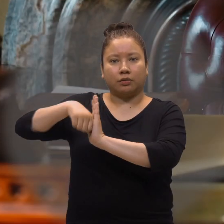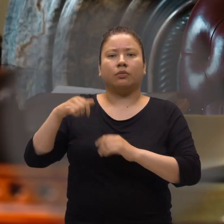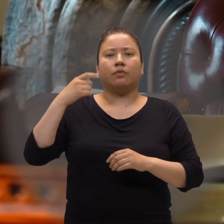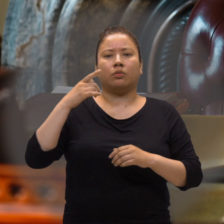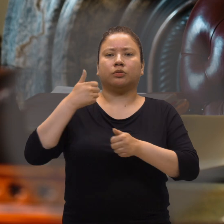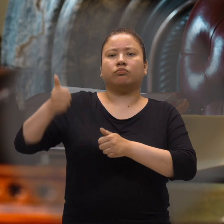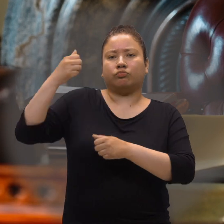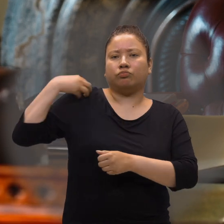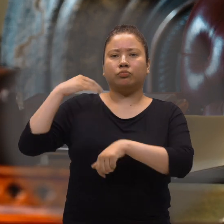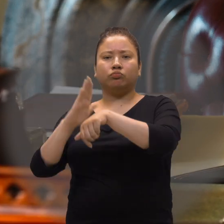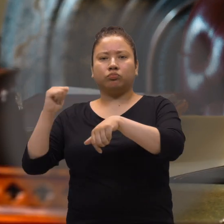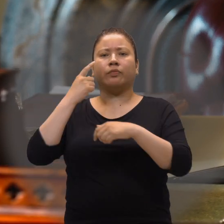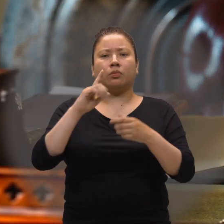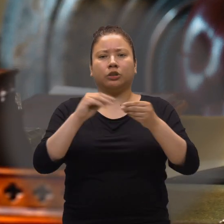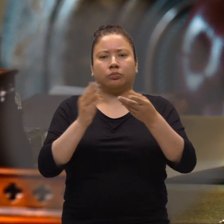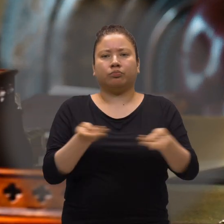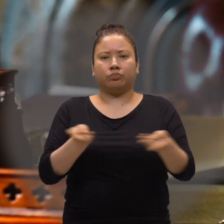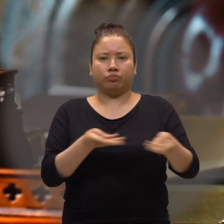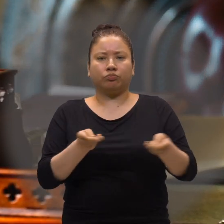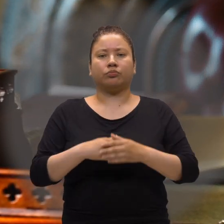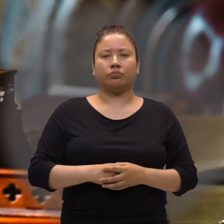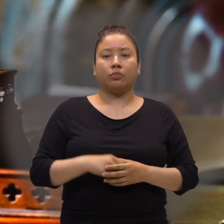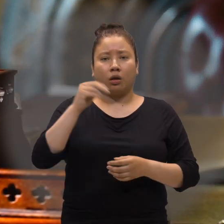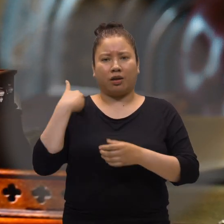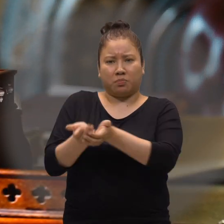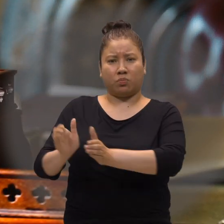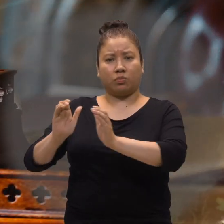like call bells, which senior officials used to summon messengers,